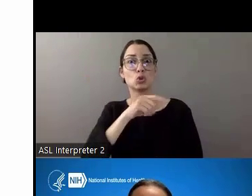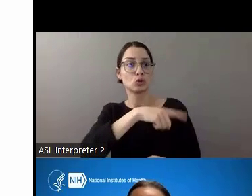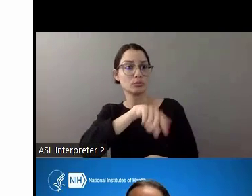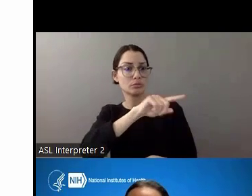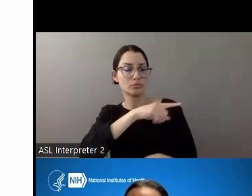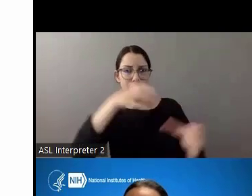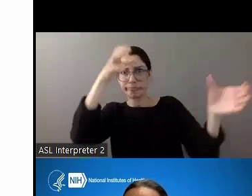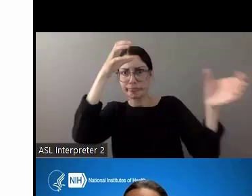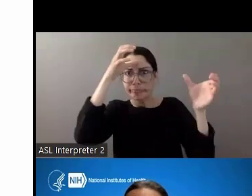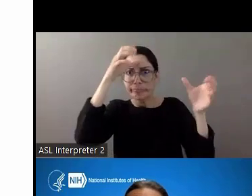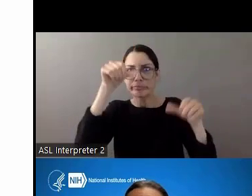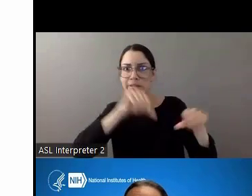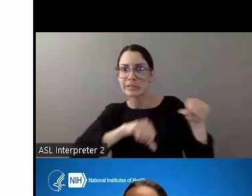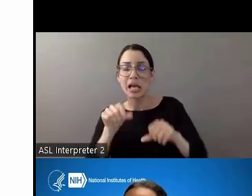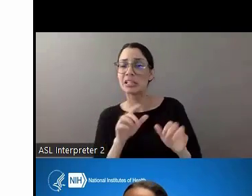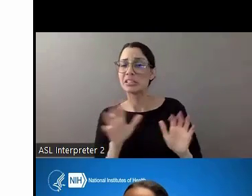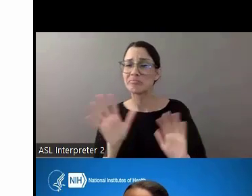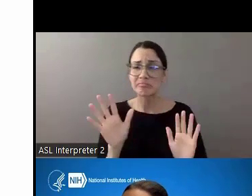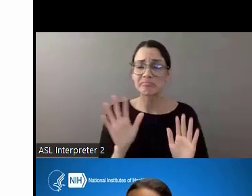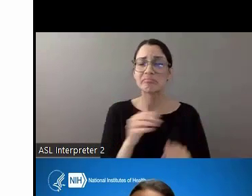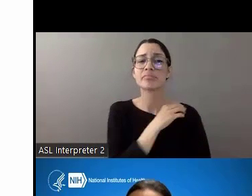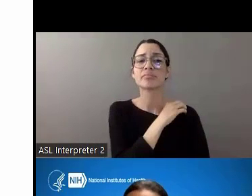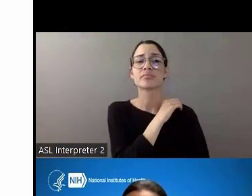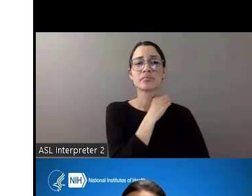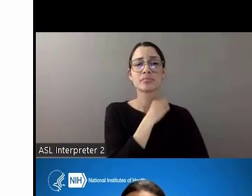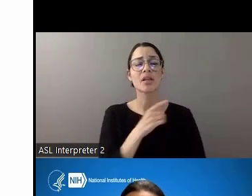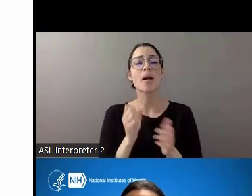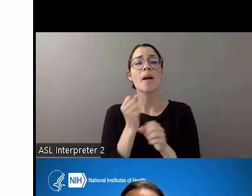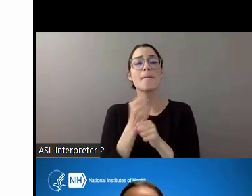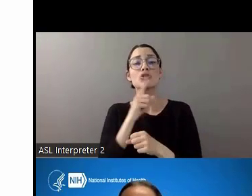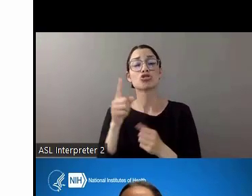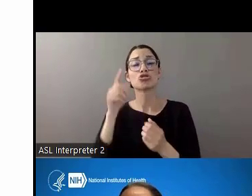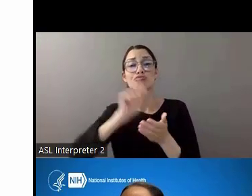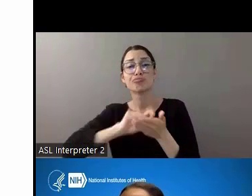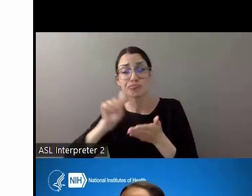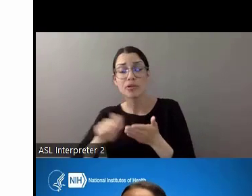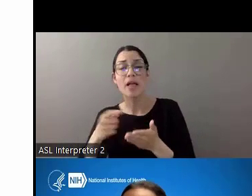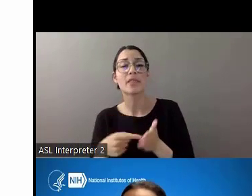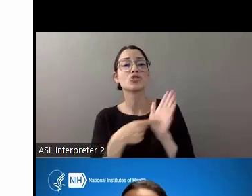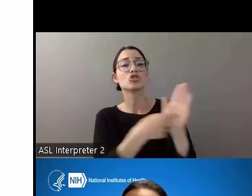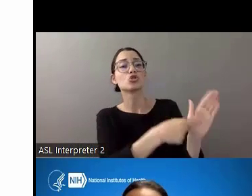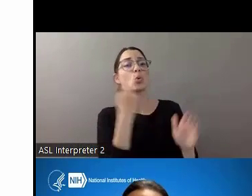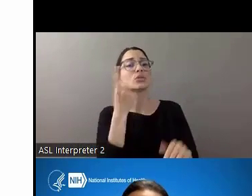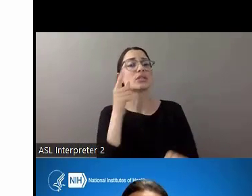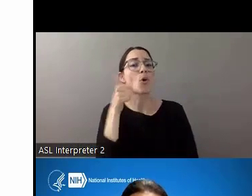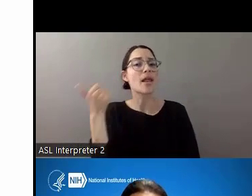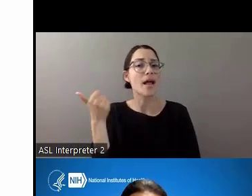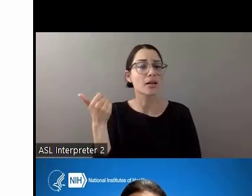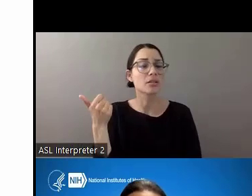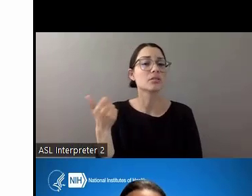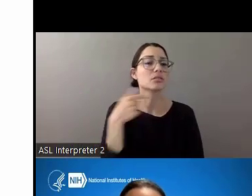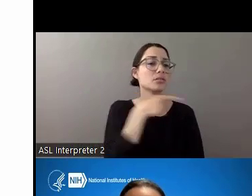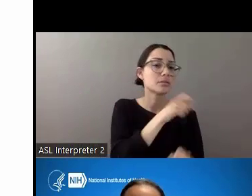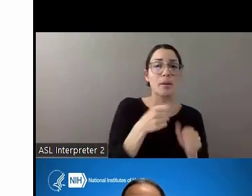Organize the page, proofread. Give it to other to read. Know what the reviewers are looking for and give it to them.